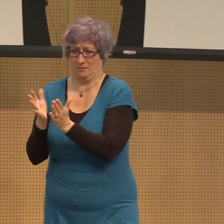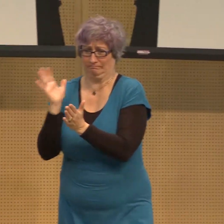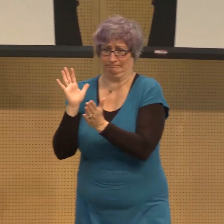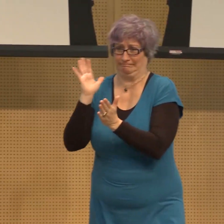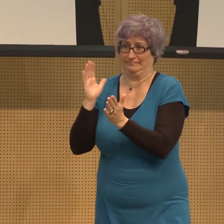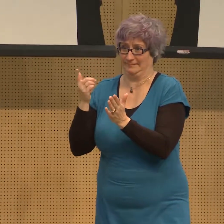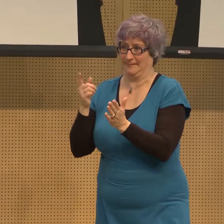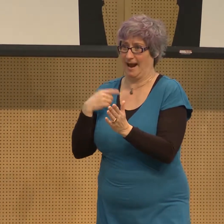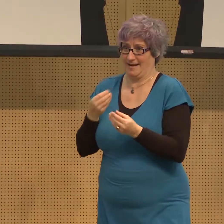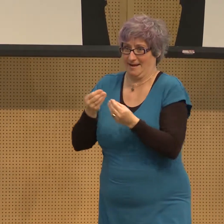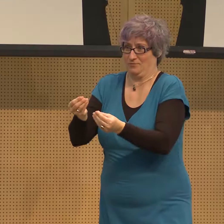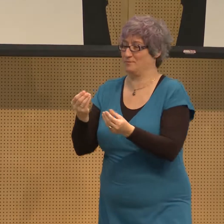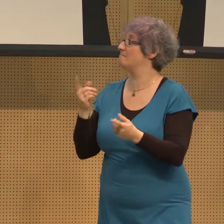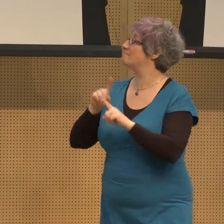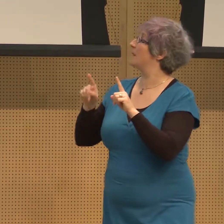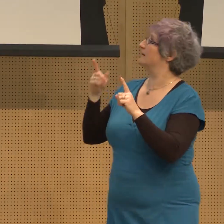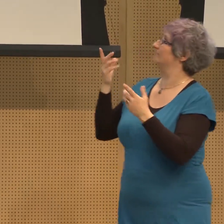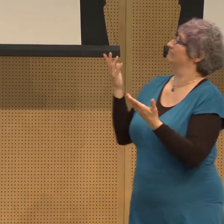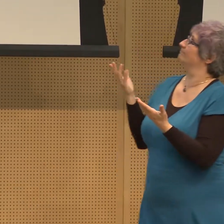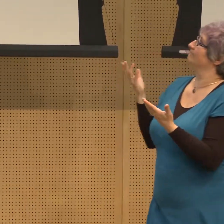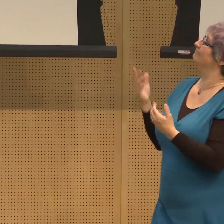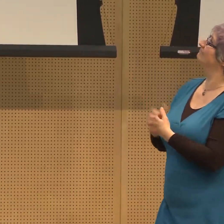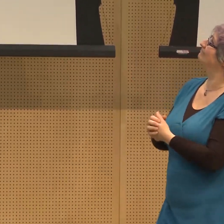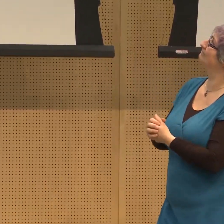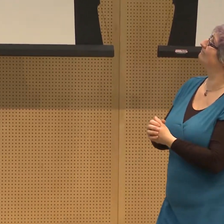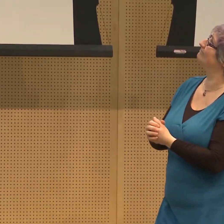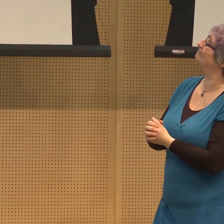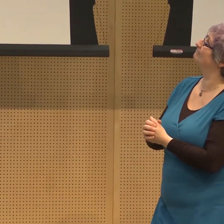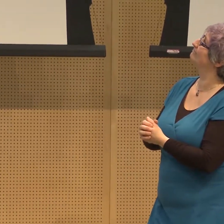I mean, I'm sure she has it in an album somewhere. But this is it.